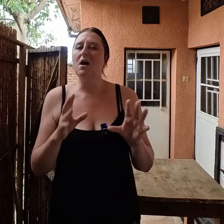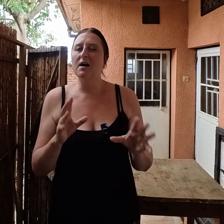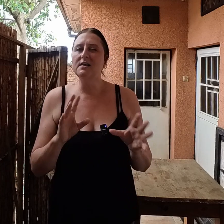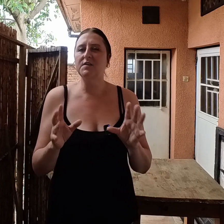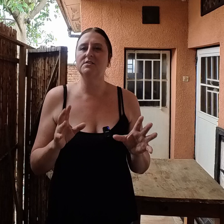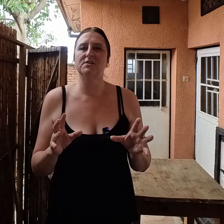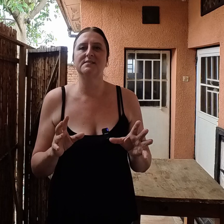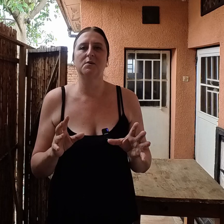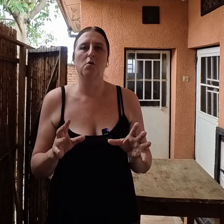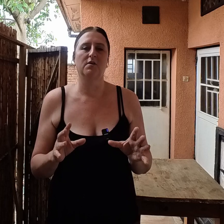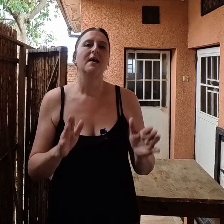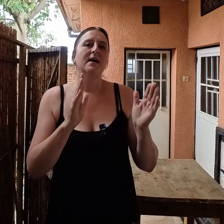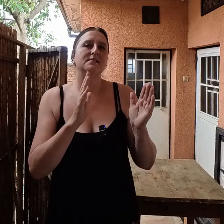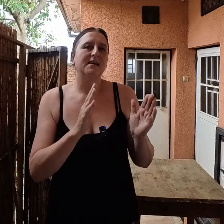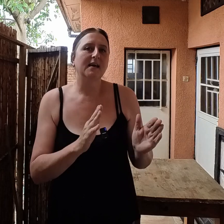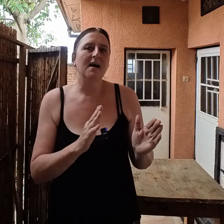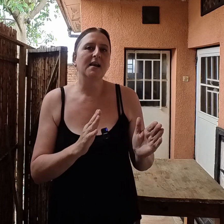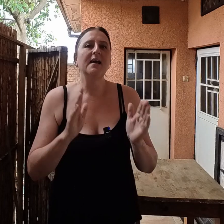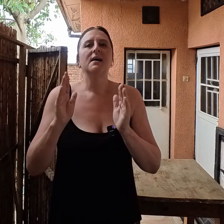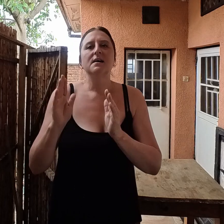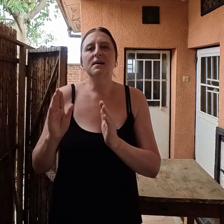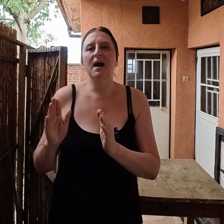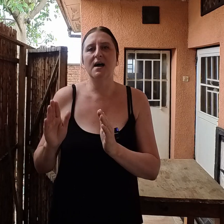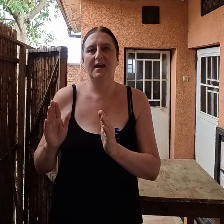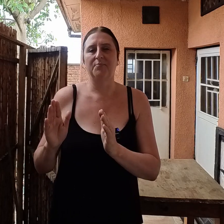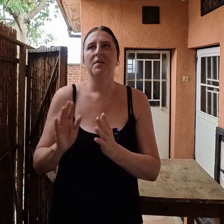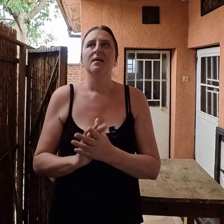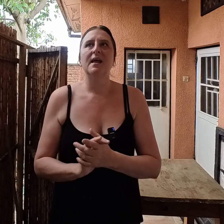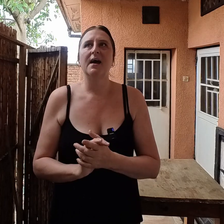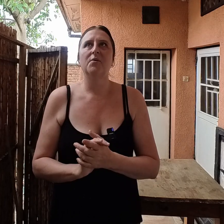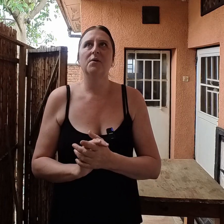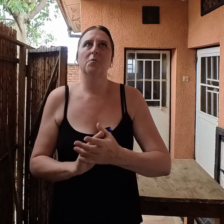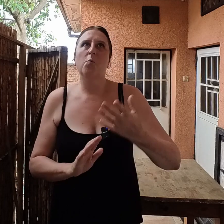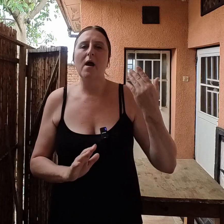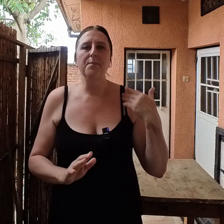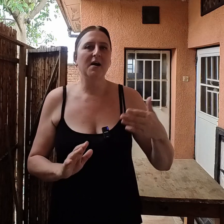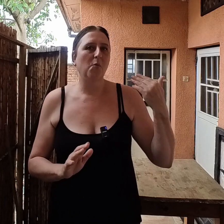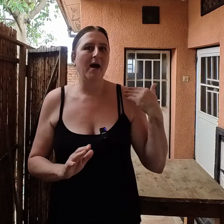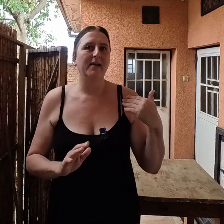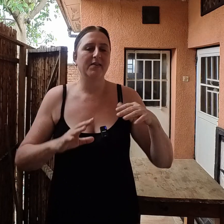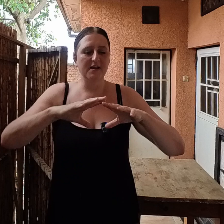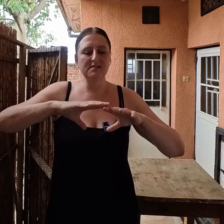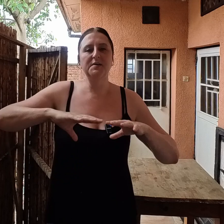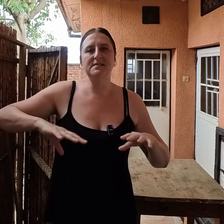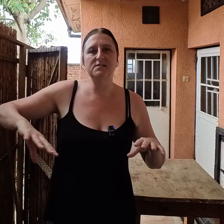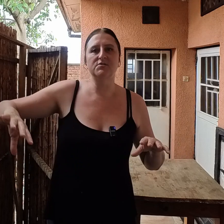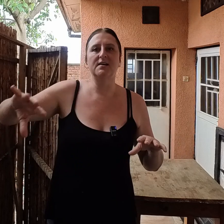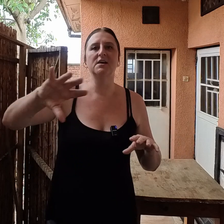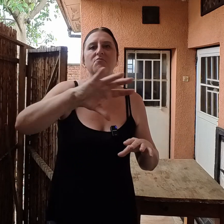is kind of an interesting one. It's Kigali-Ngali. Now, way back when, there used to be a district